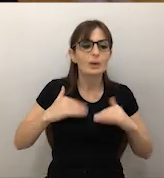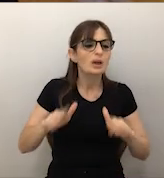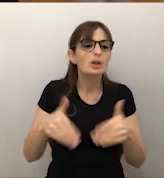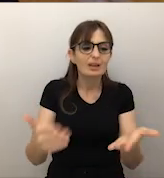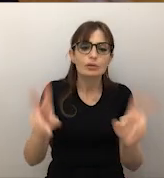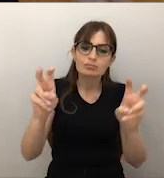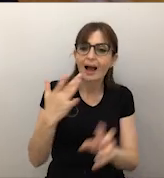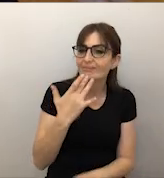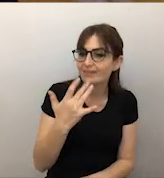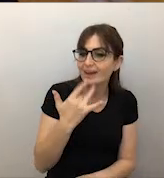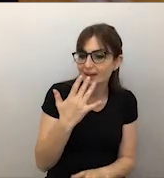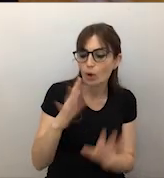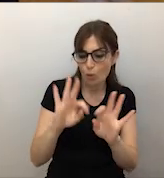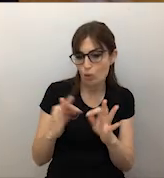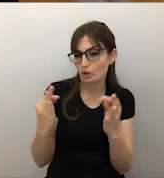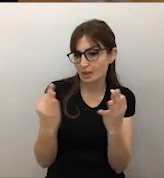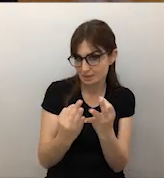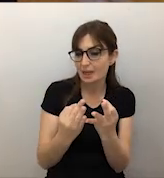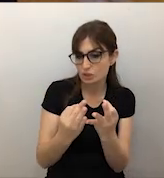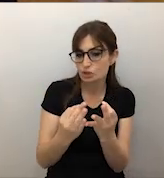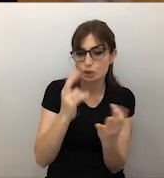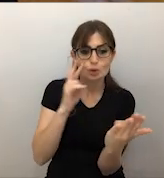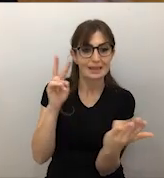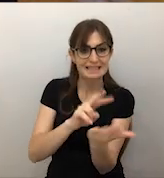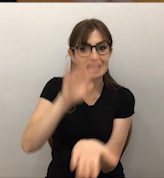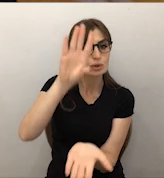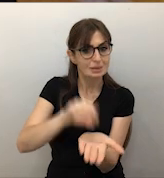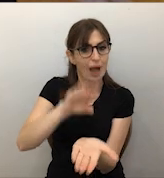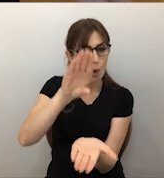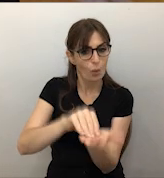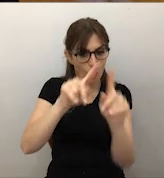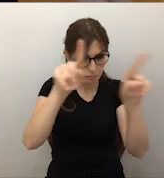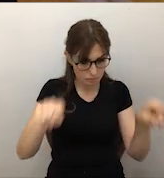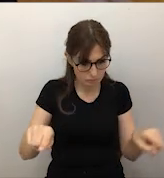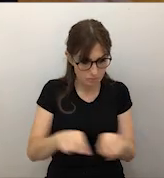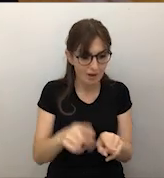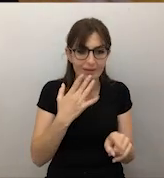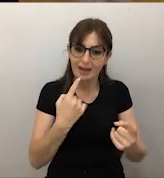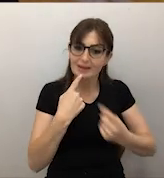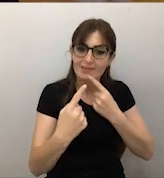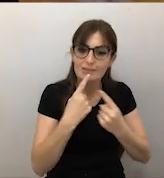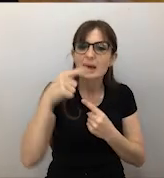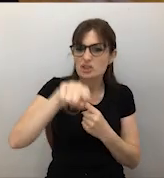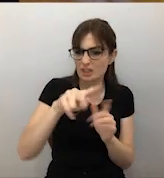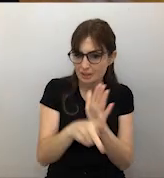Creative Arts Limited can be downloaded from the link in this video, and they will each be discussed in more detail